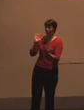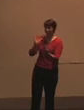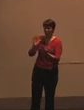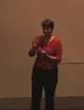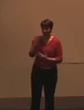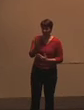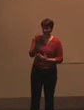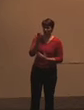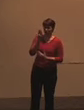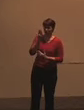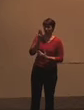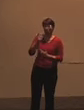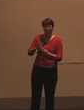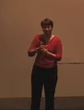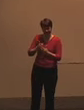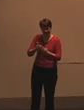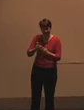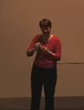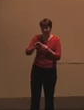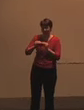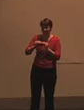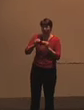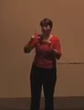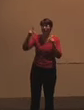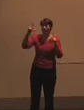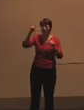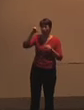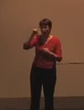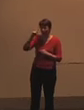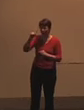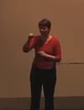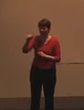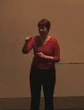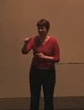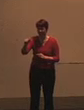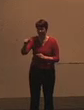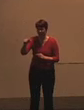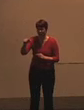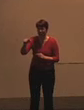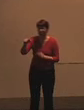then this big number is disappearing, and you will find much more smaller signs.